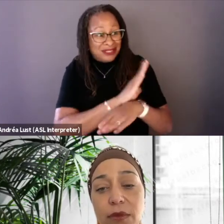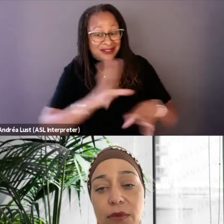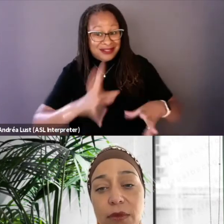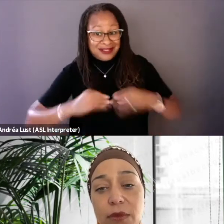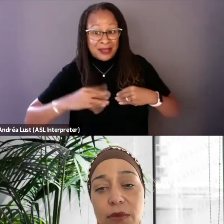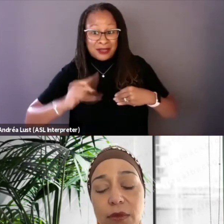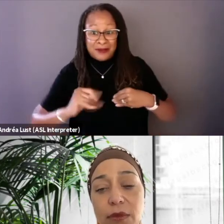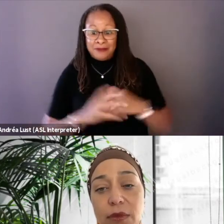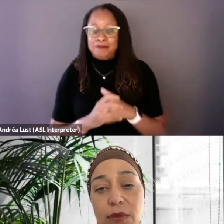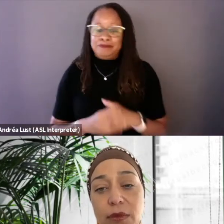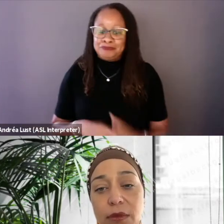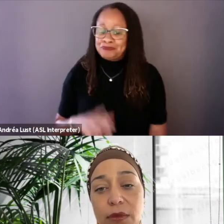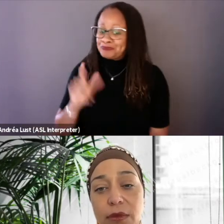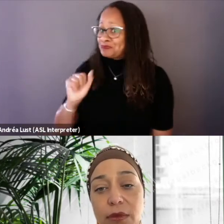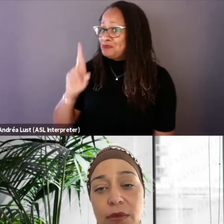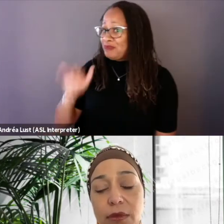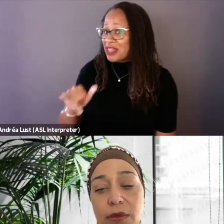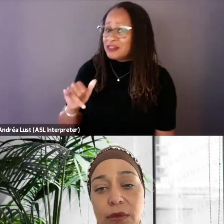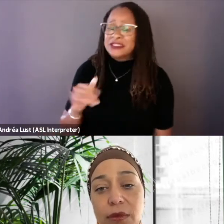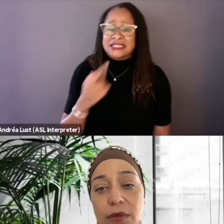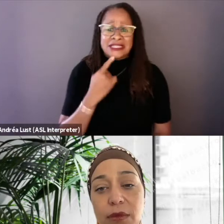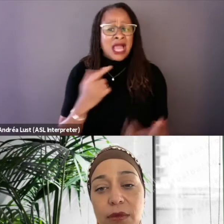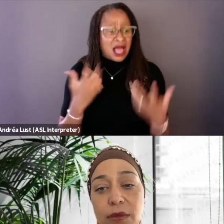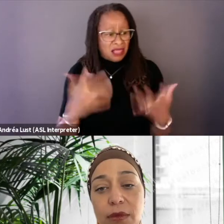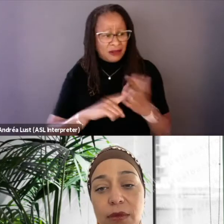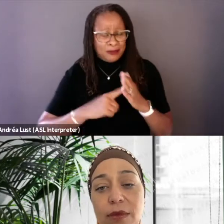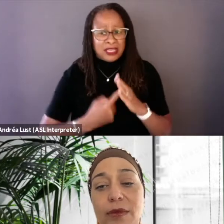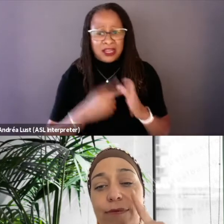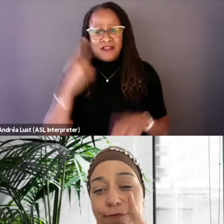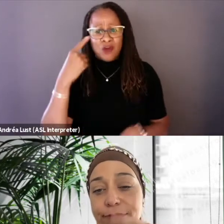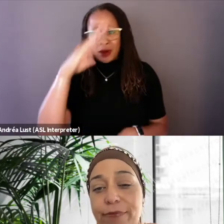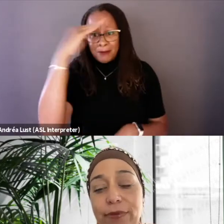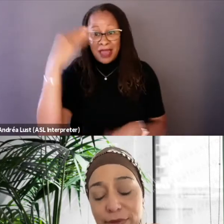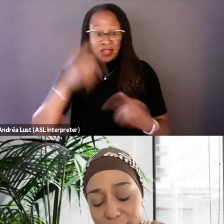a lot of the beginnings were black struggle but it's not just the black struggle with this.